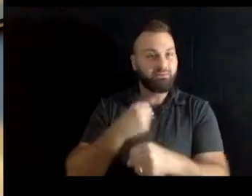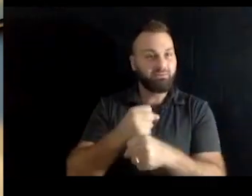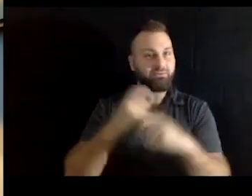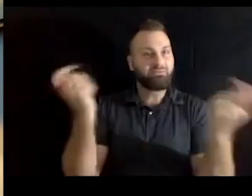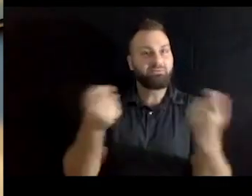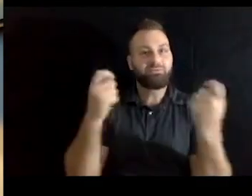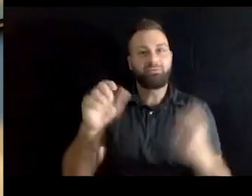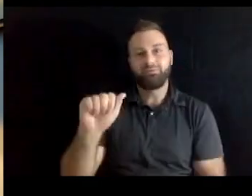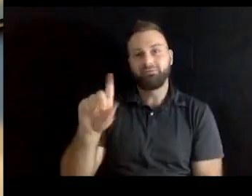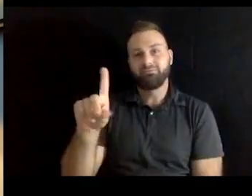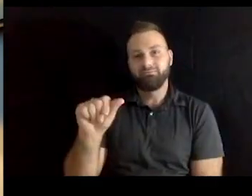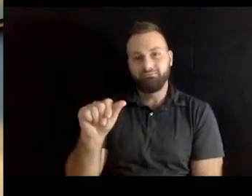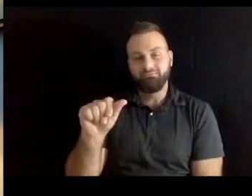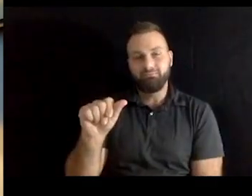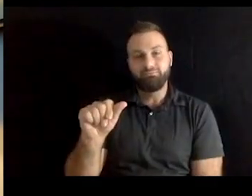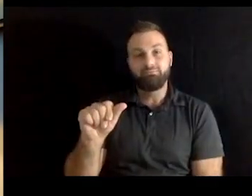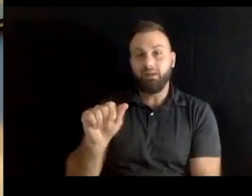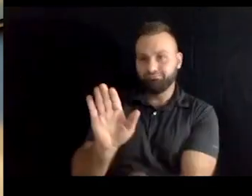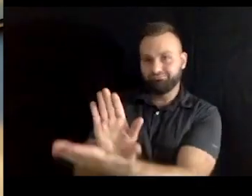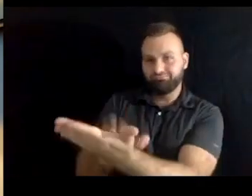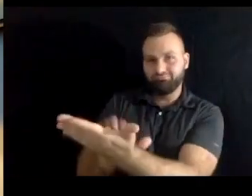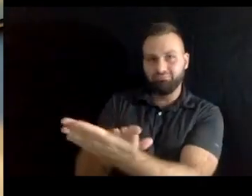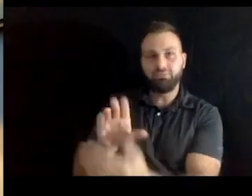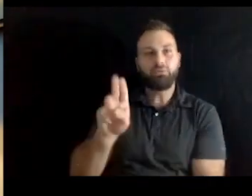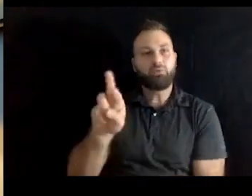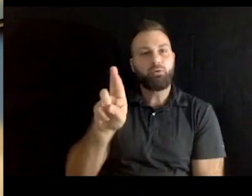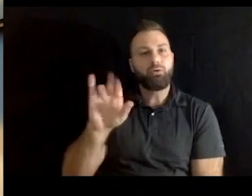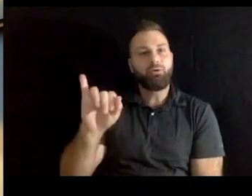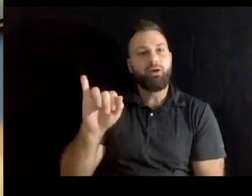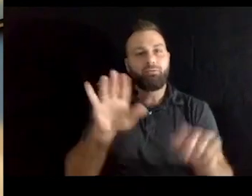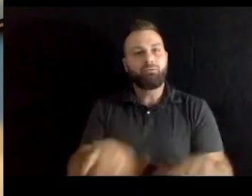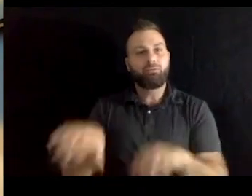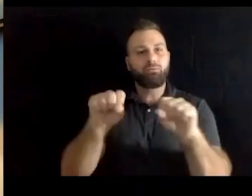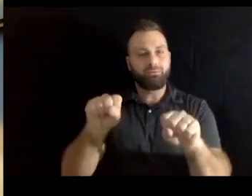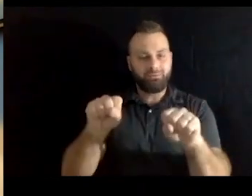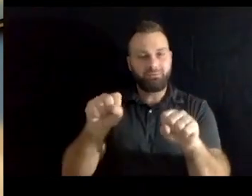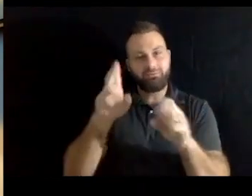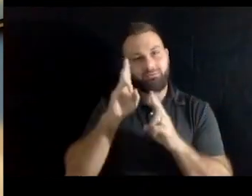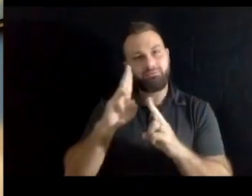I commend you RI for focusing the 2020 Honors colloquium on this